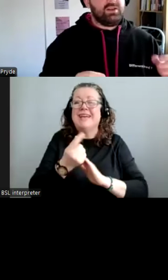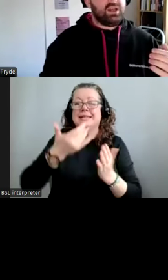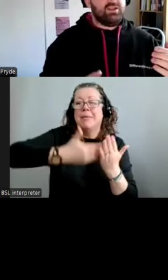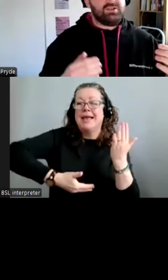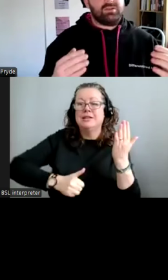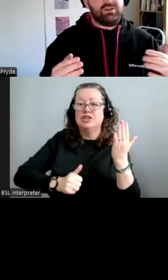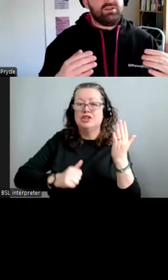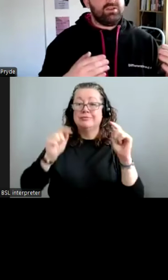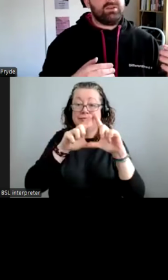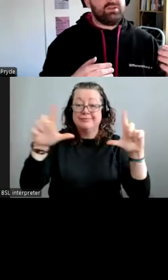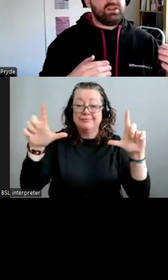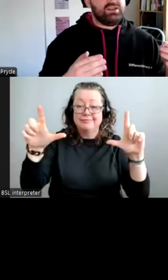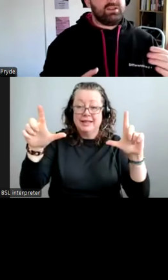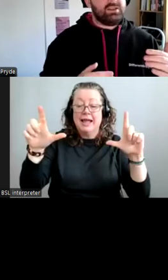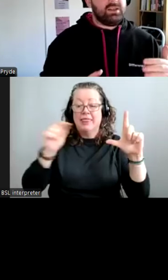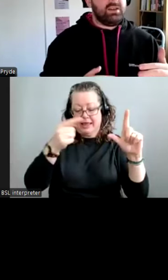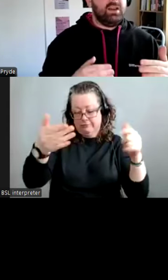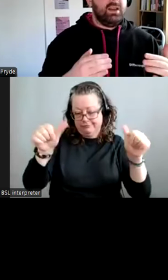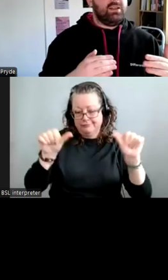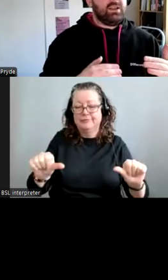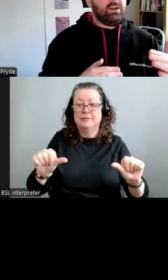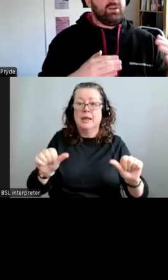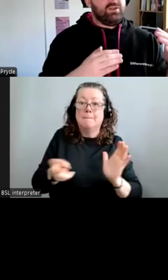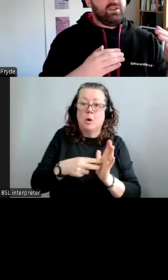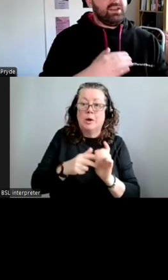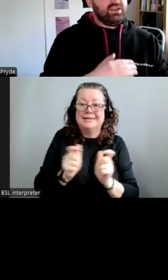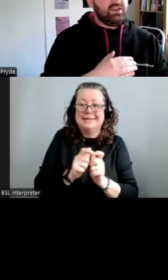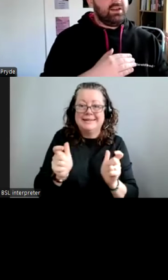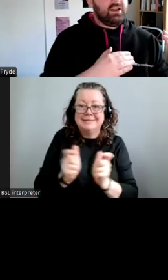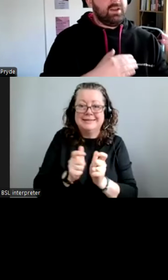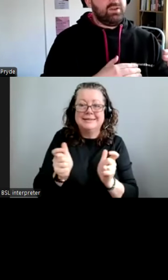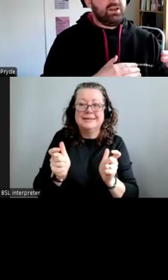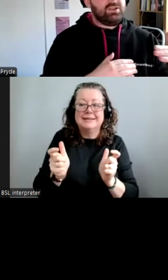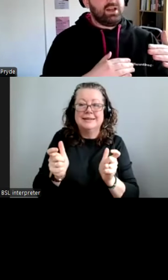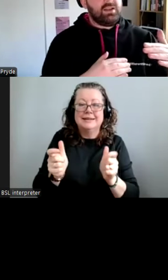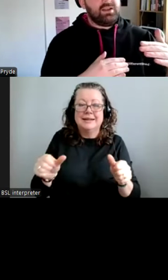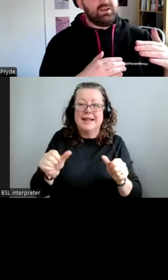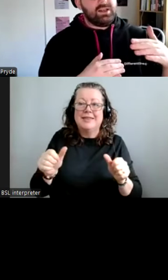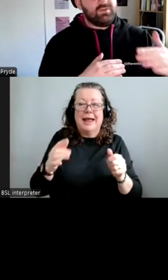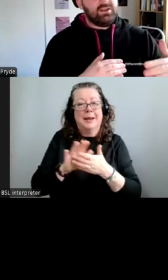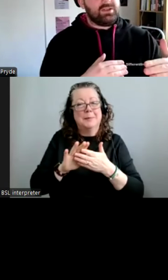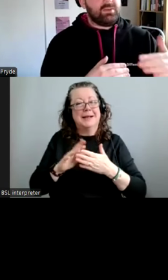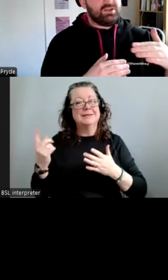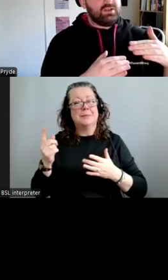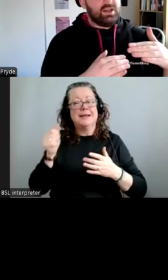That allows a screen reader user to easily see that they're on the event page and that there's an event description